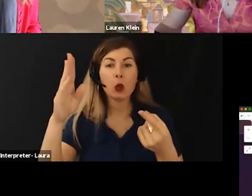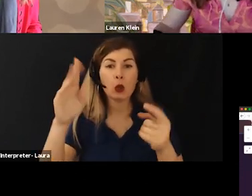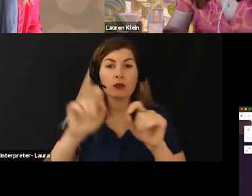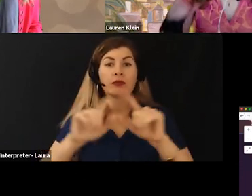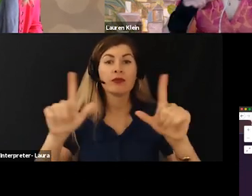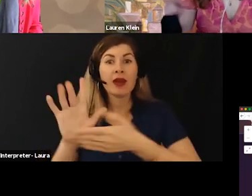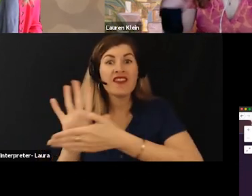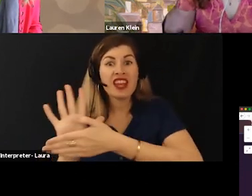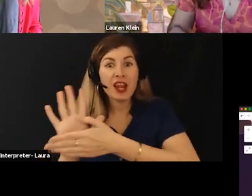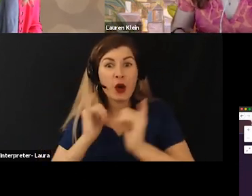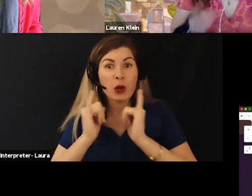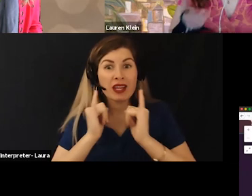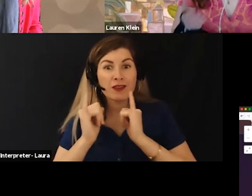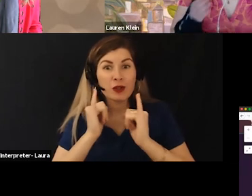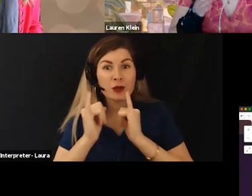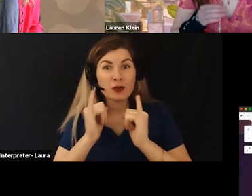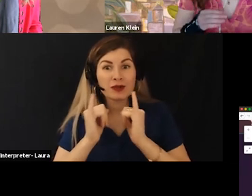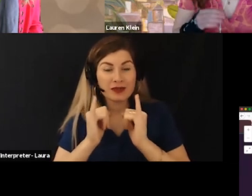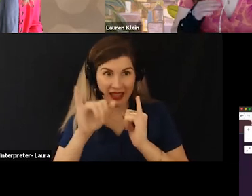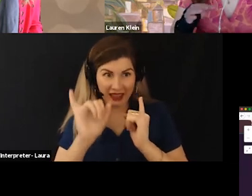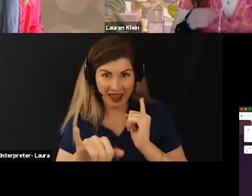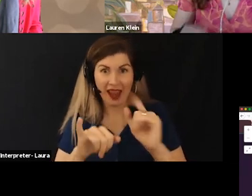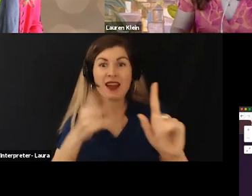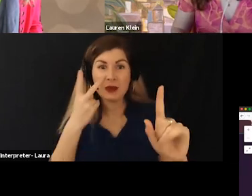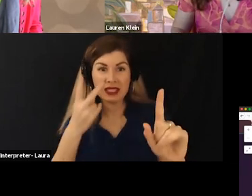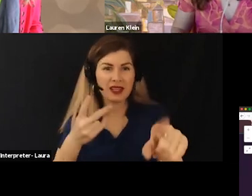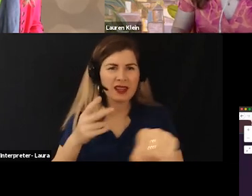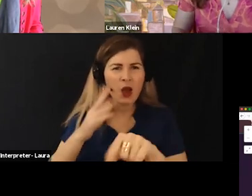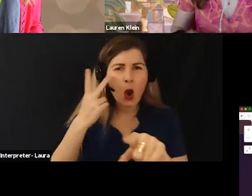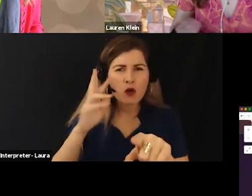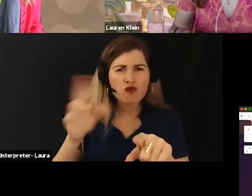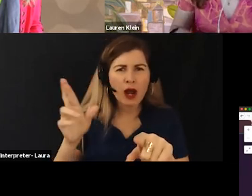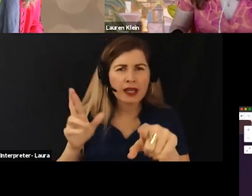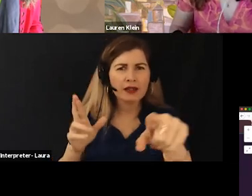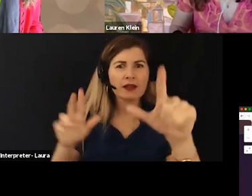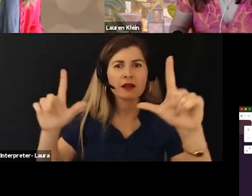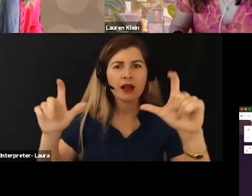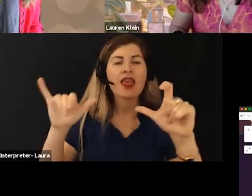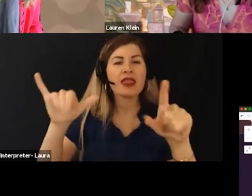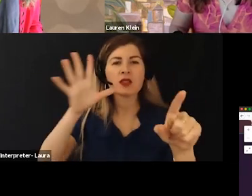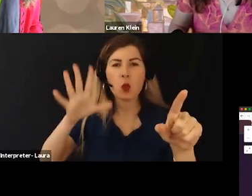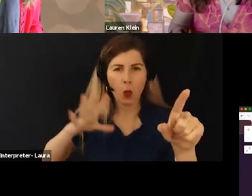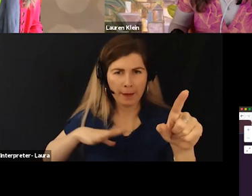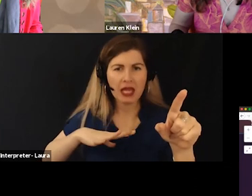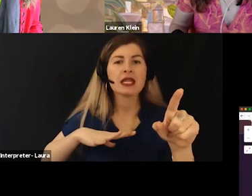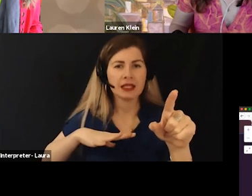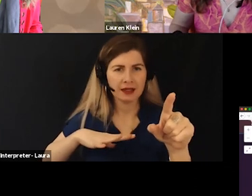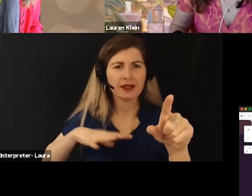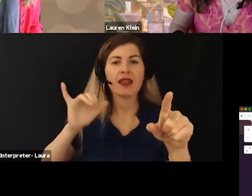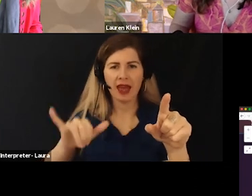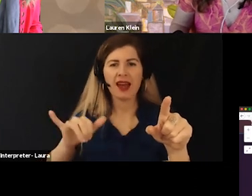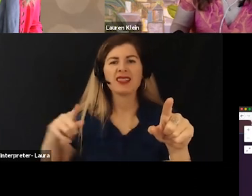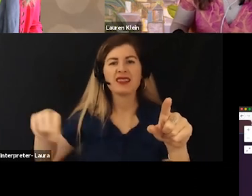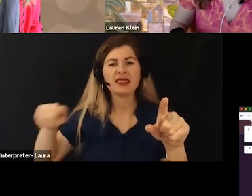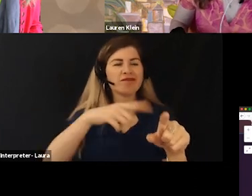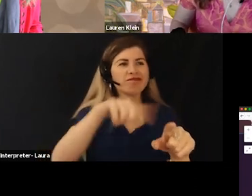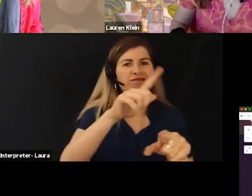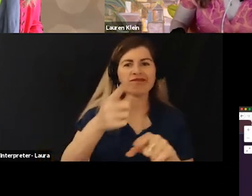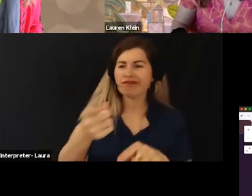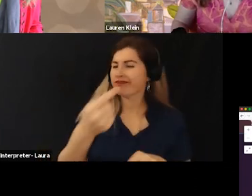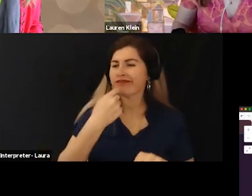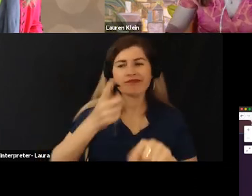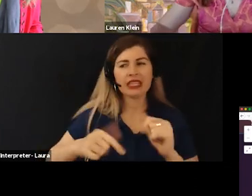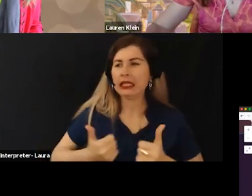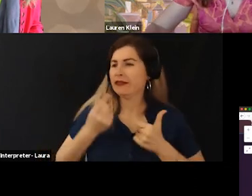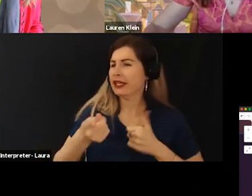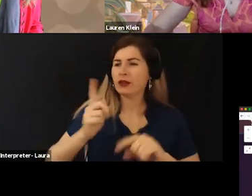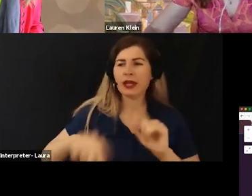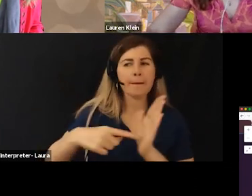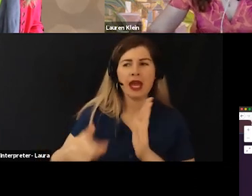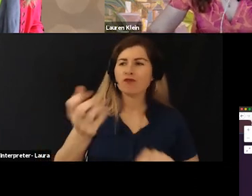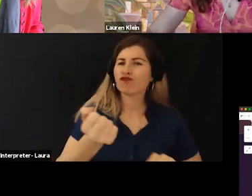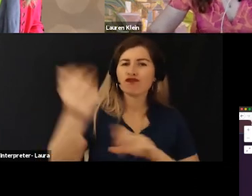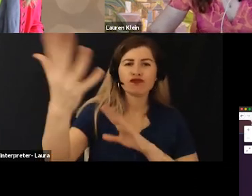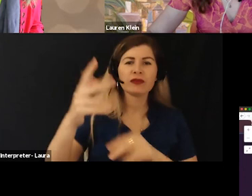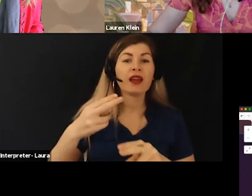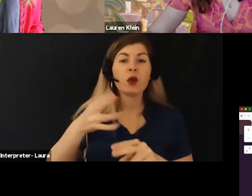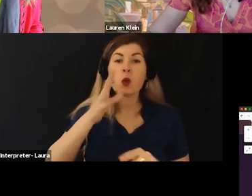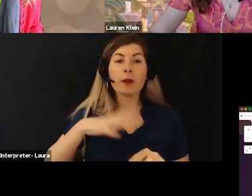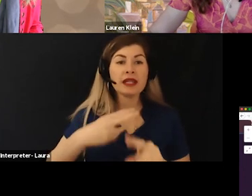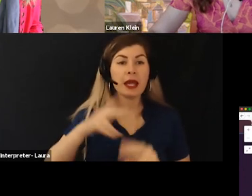And that's actually, who you see on the right in that screenshot is one of the people who was evicted from her home. A Midtown resident and Phyllis Bowie.